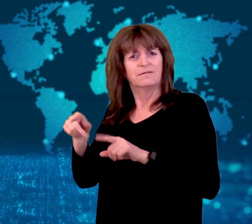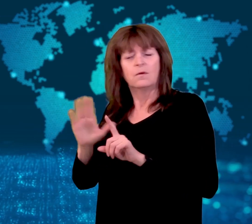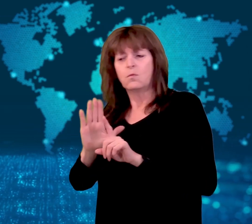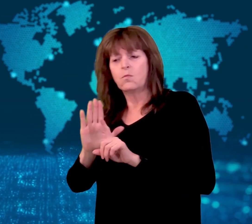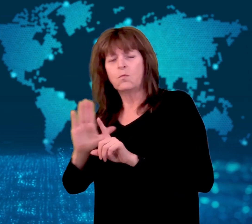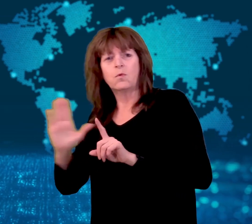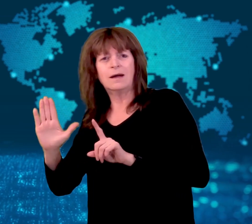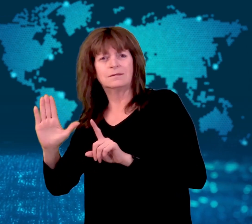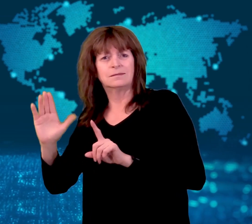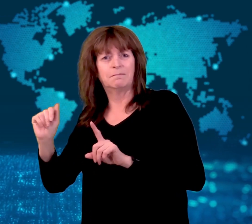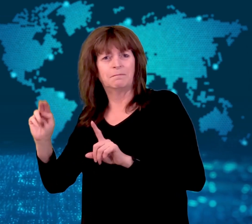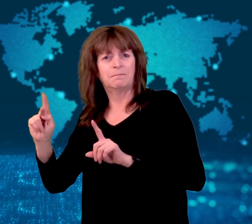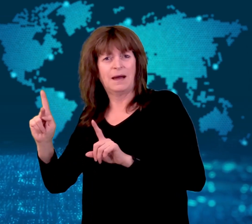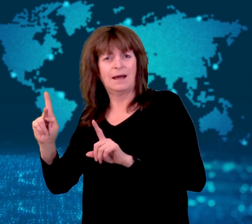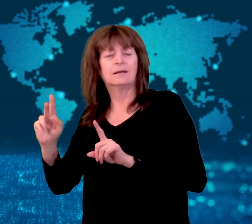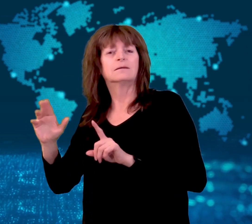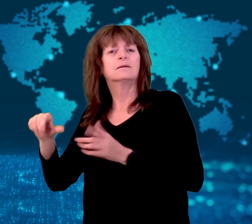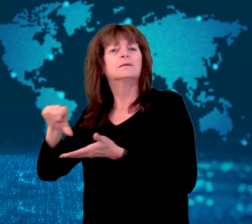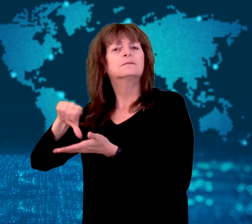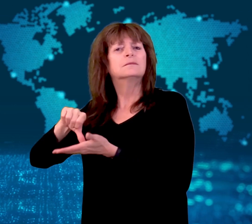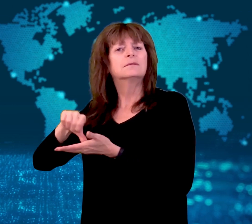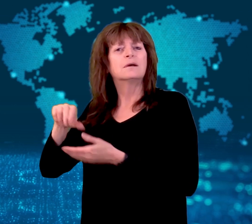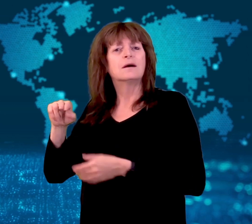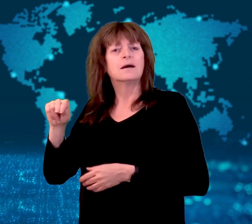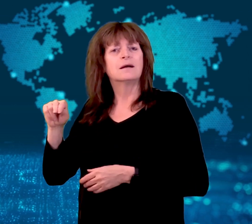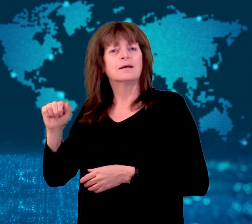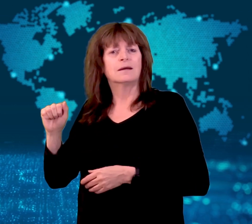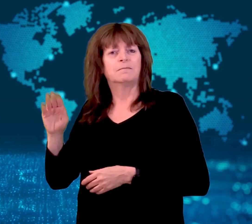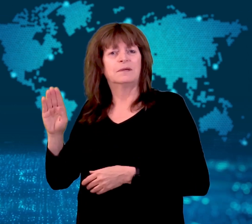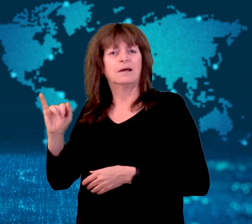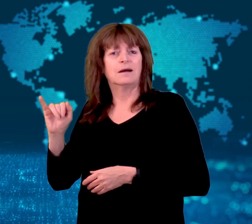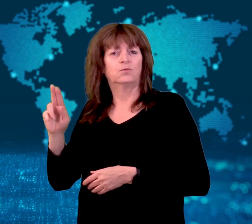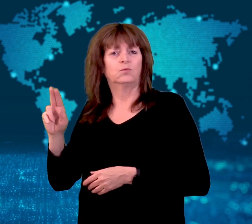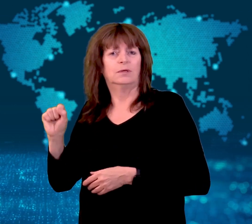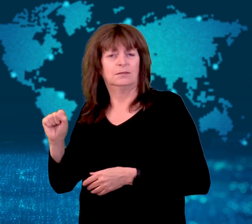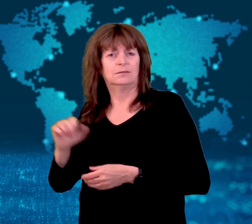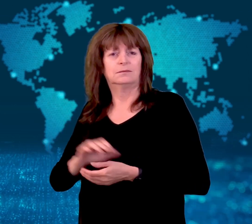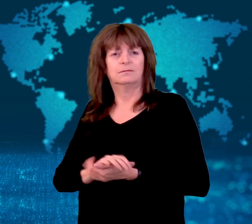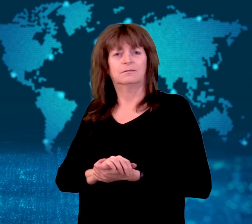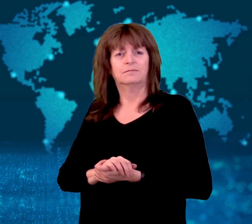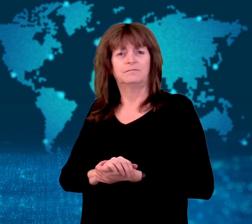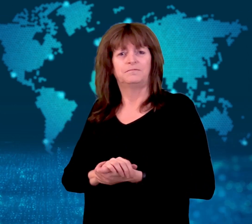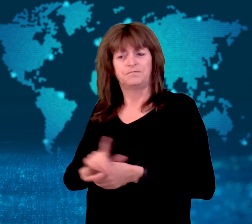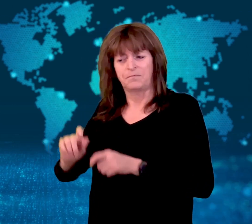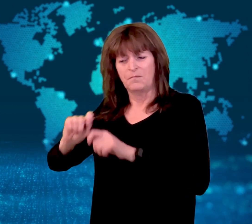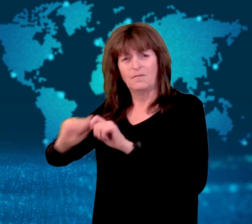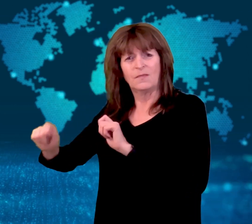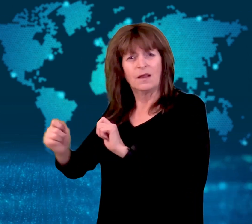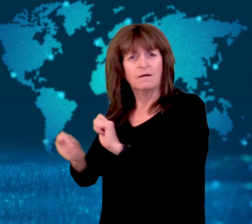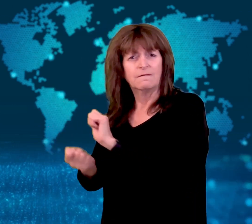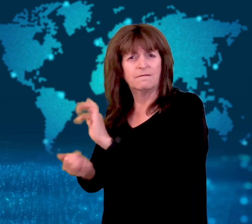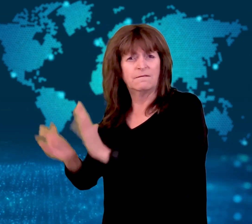They set fire to the Biblical figure's tomb and damaged